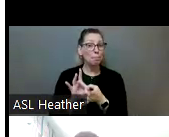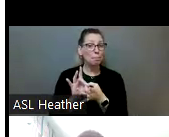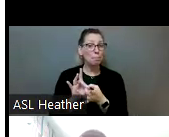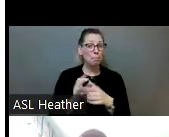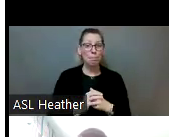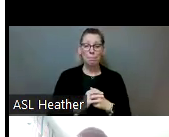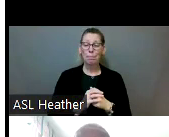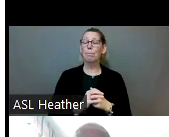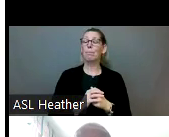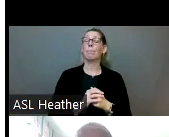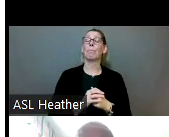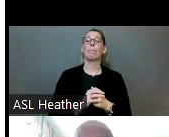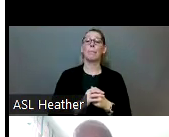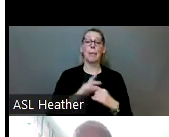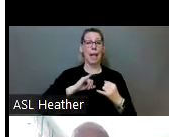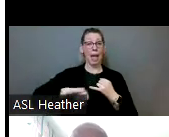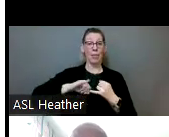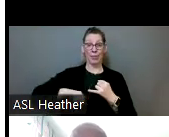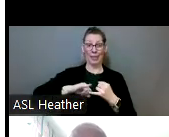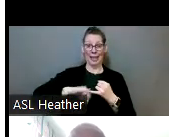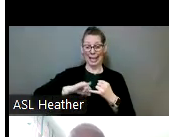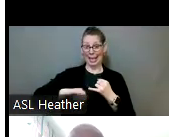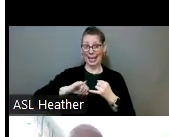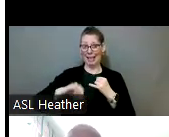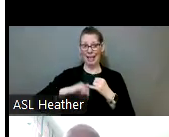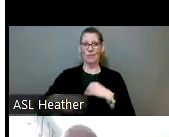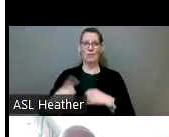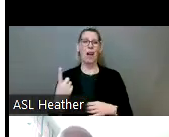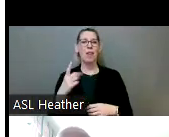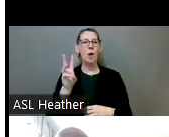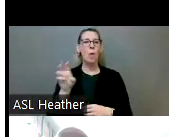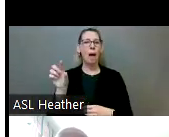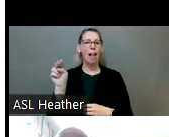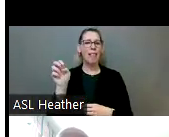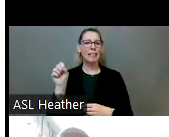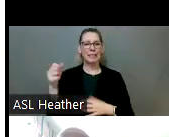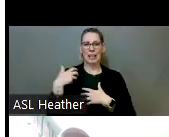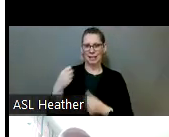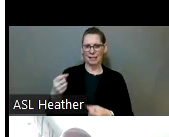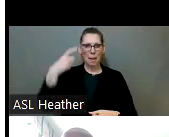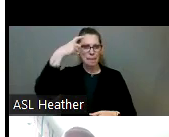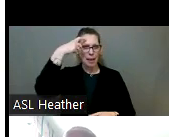the end, the last one is wellness and mental health support - making sure that